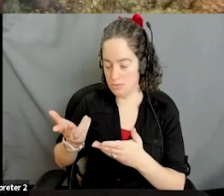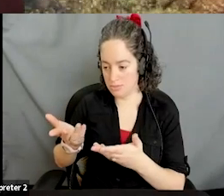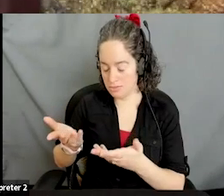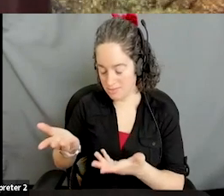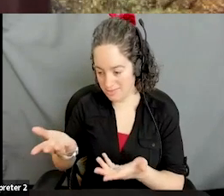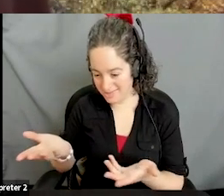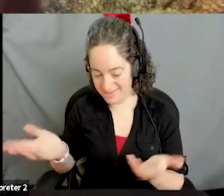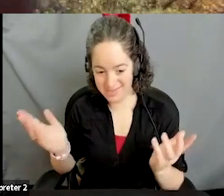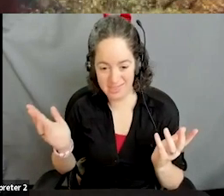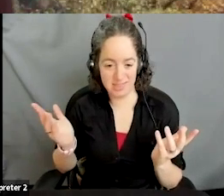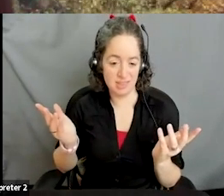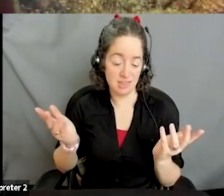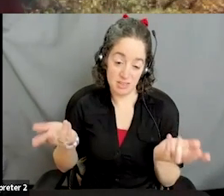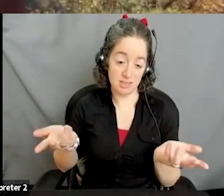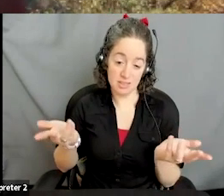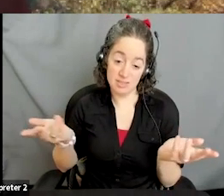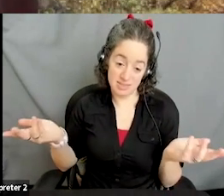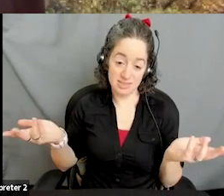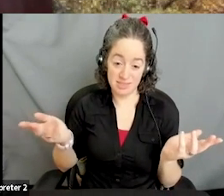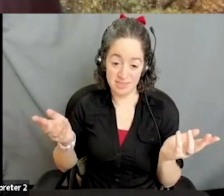it's pretty complex-looking.